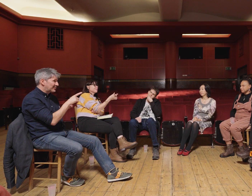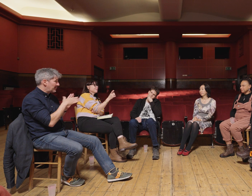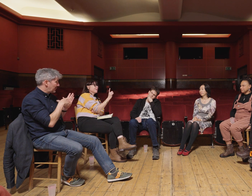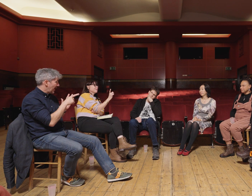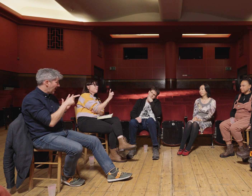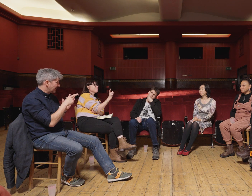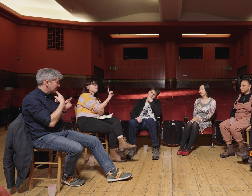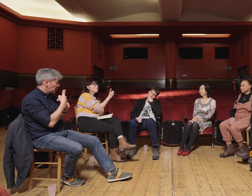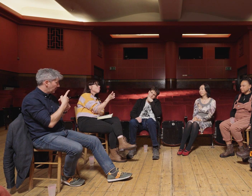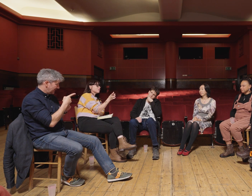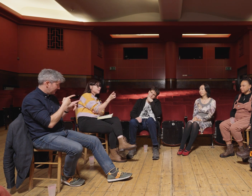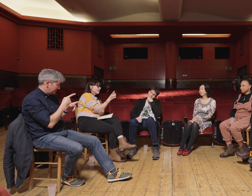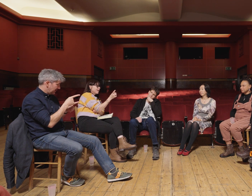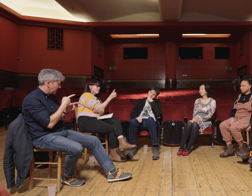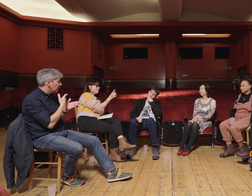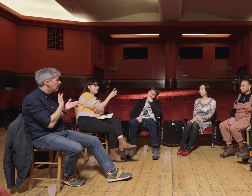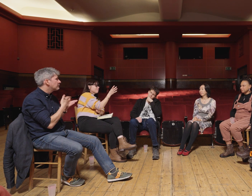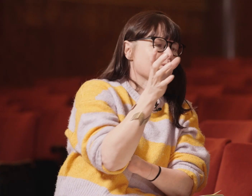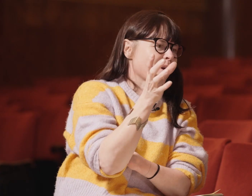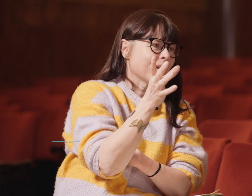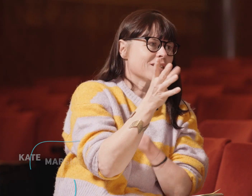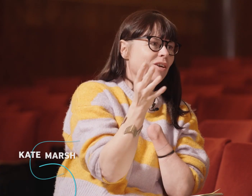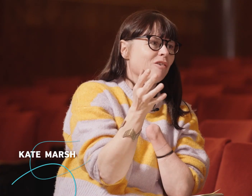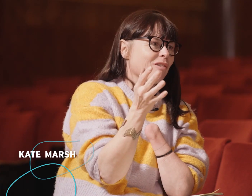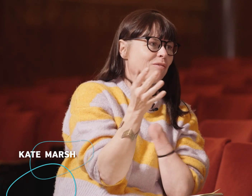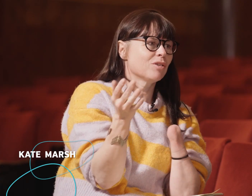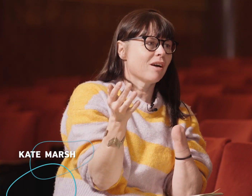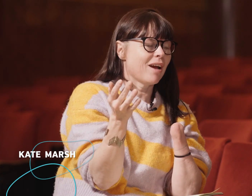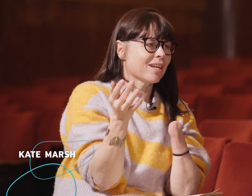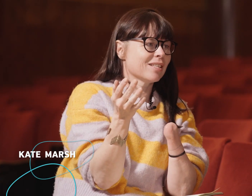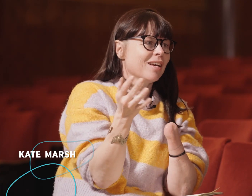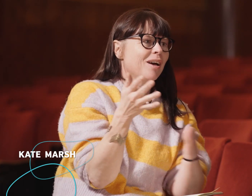Of course, if any of us were going into choreograph or direct